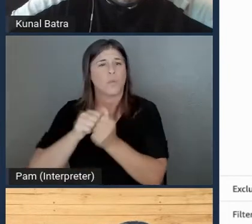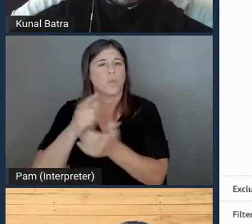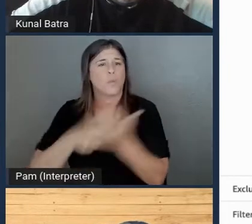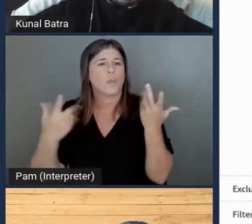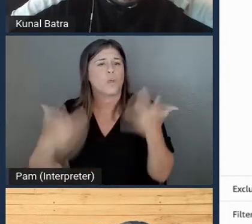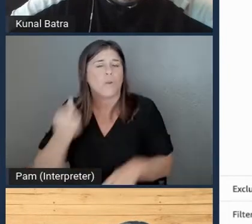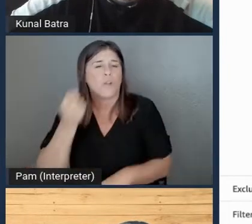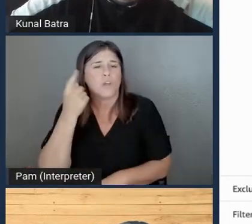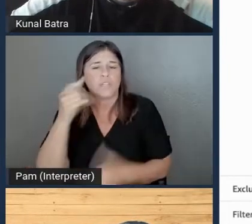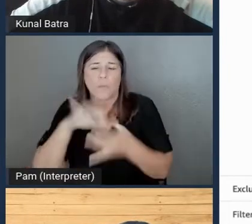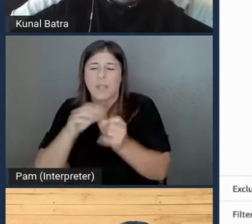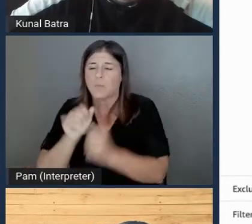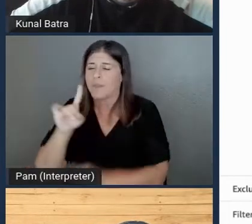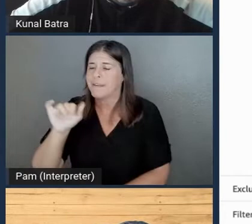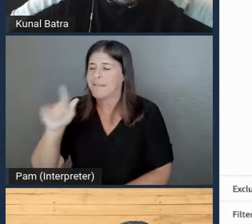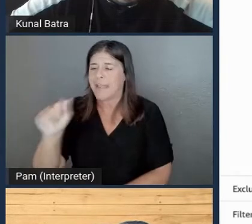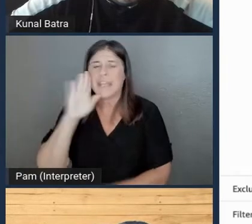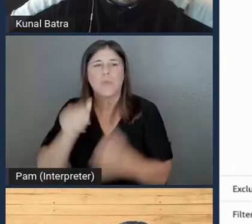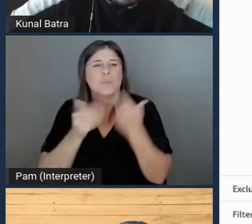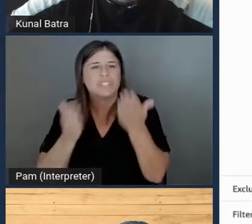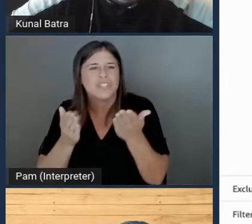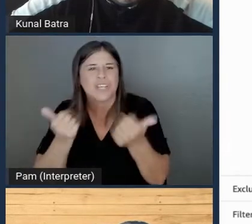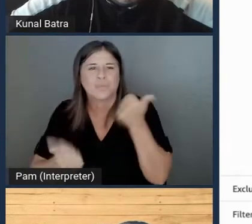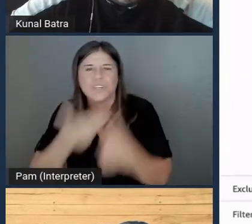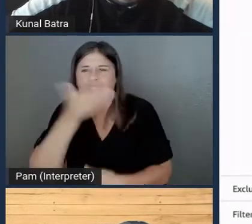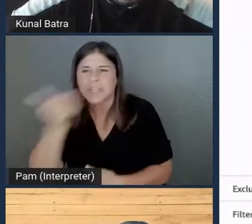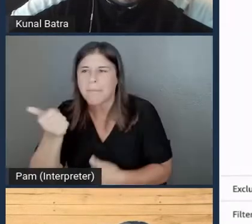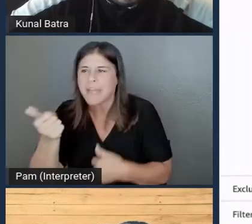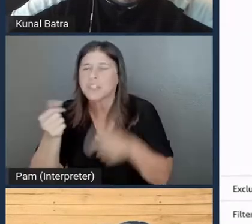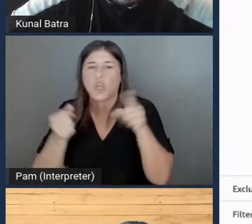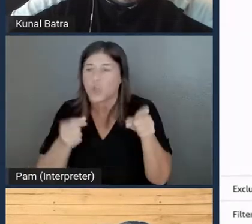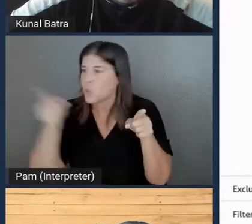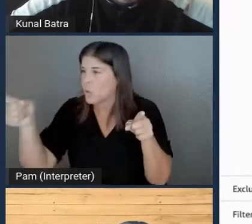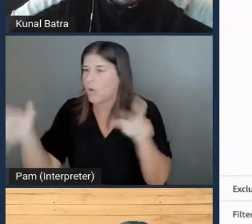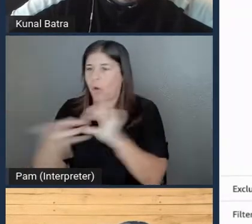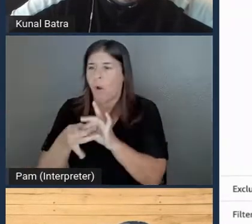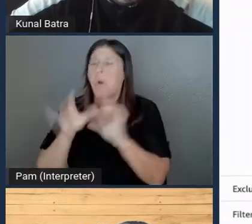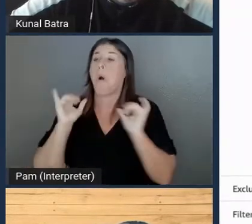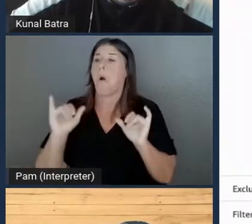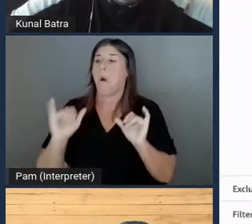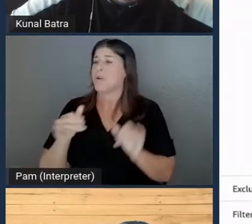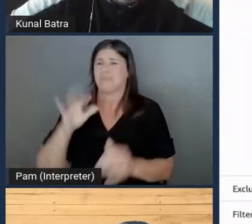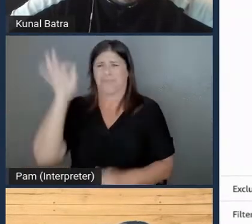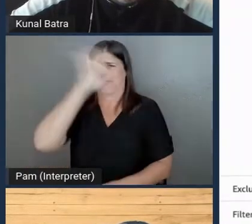and suggest to you, what is the join that you would use. And if you don't know what a left join means,